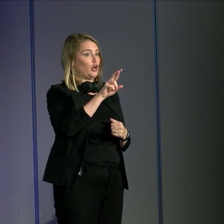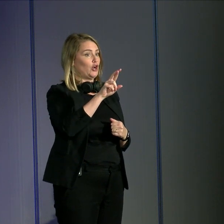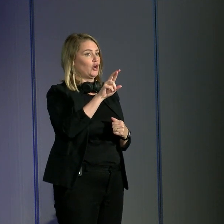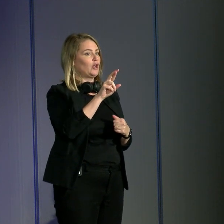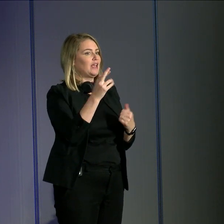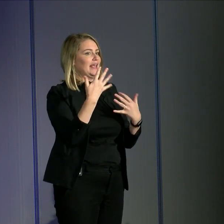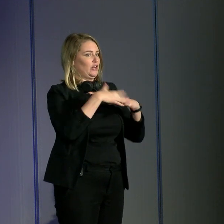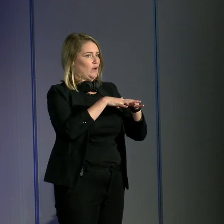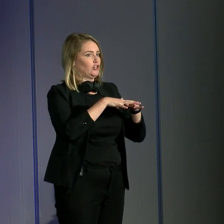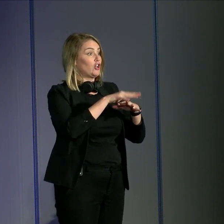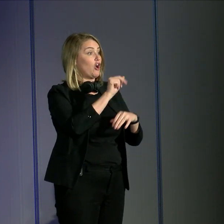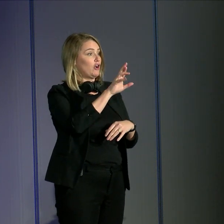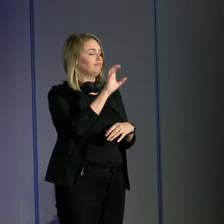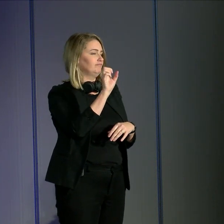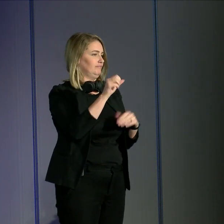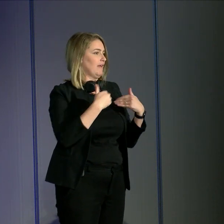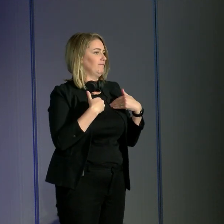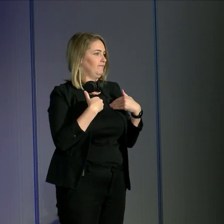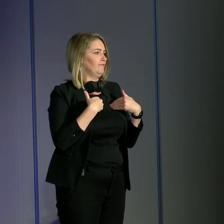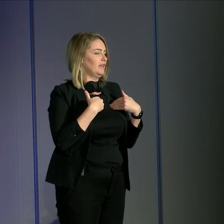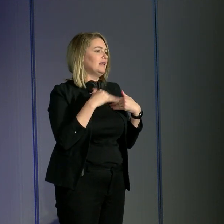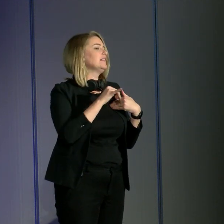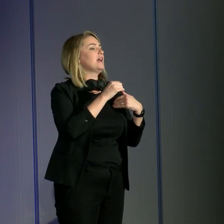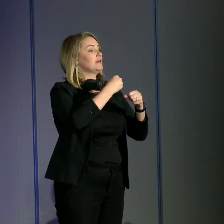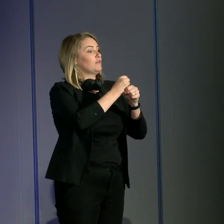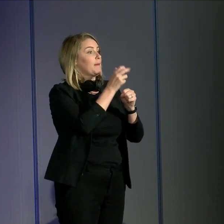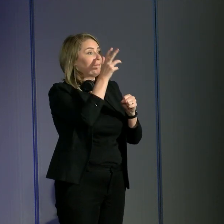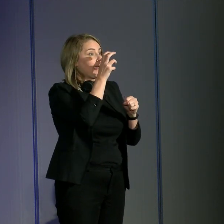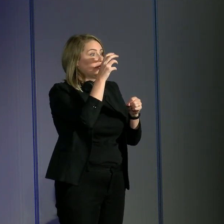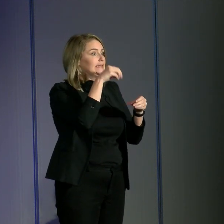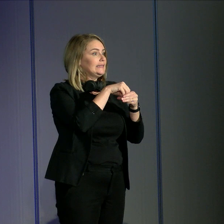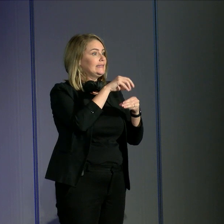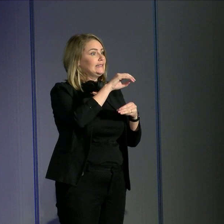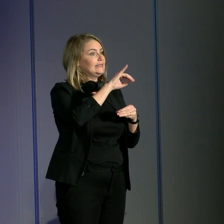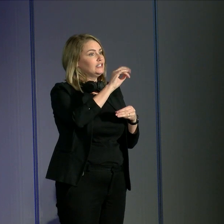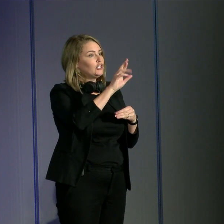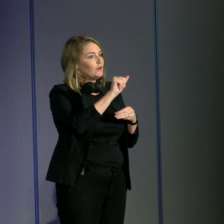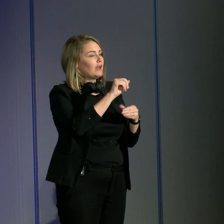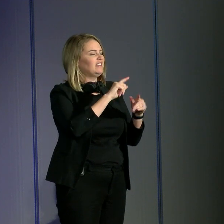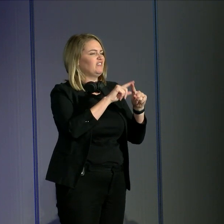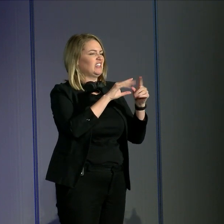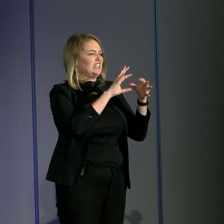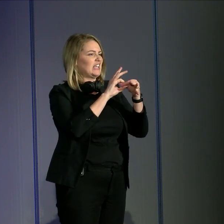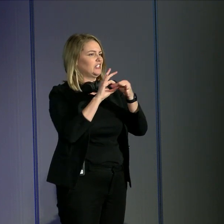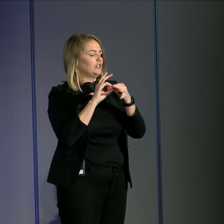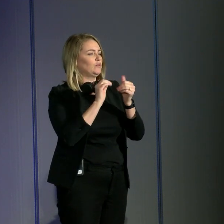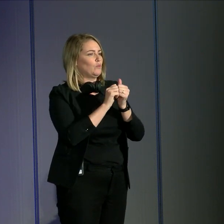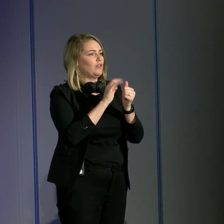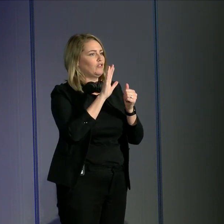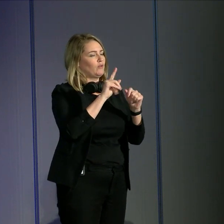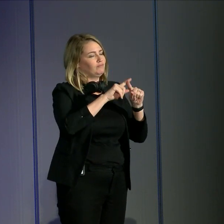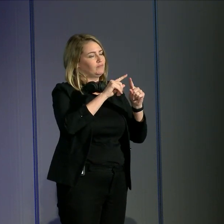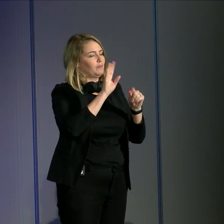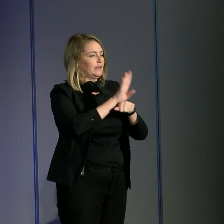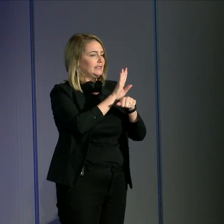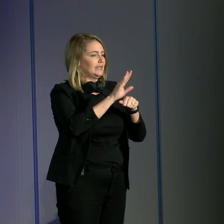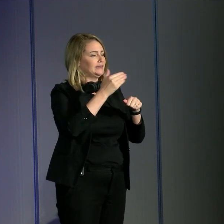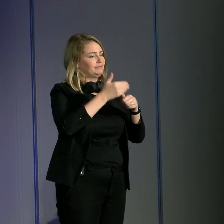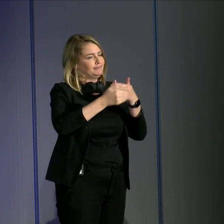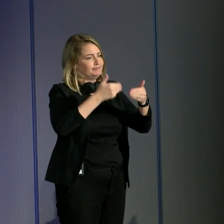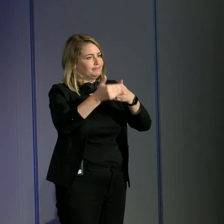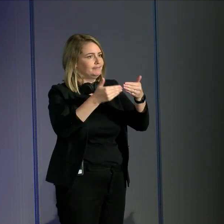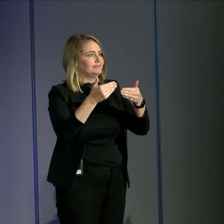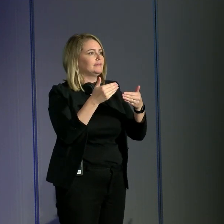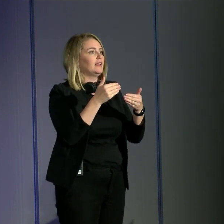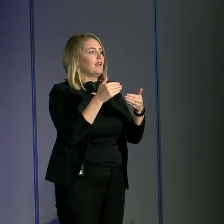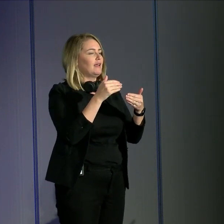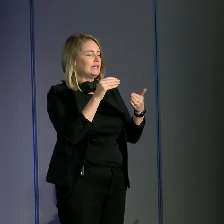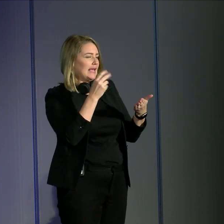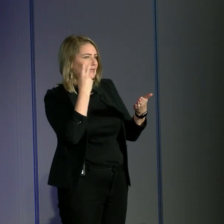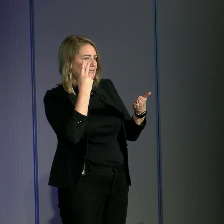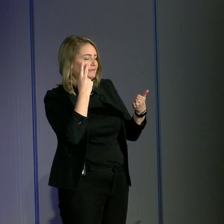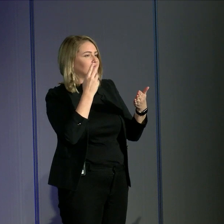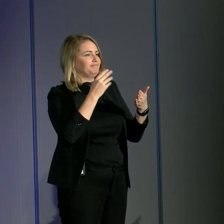Which allows you to create bugs in Jira and get the stuff out.